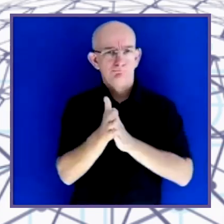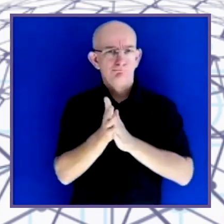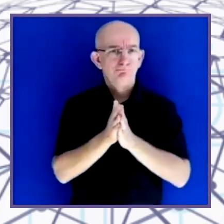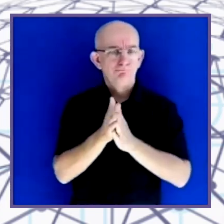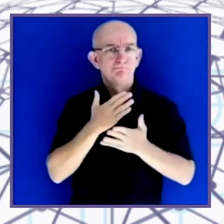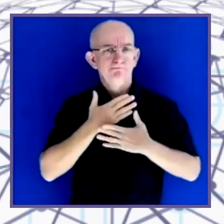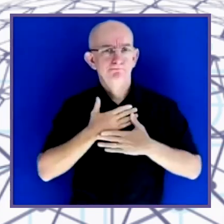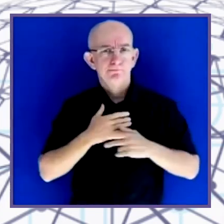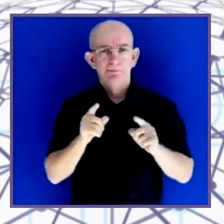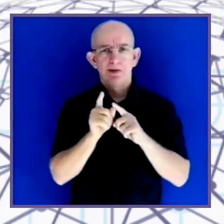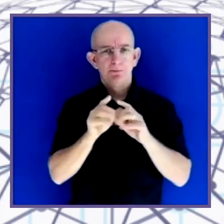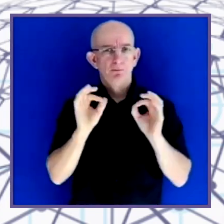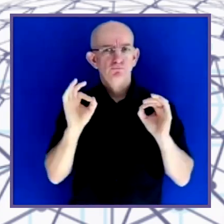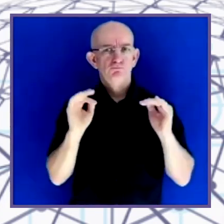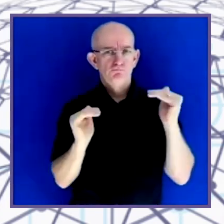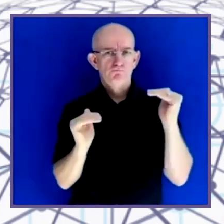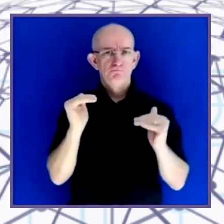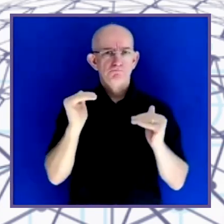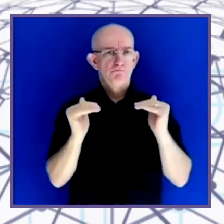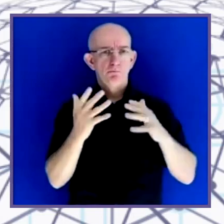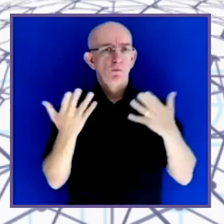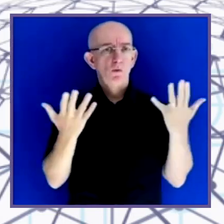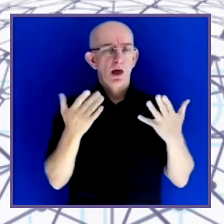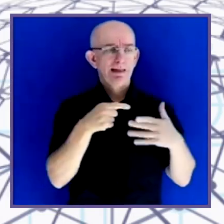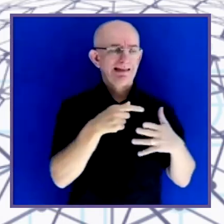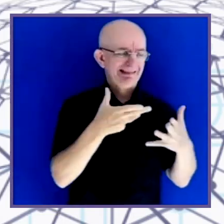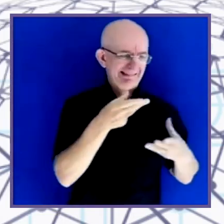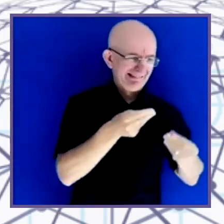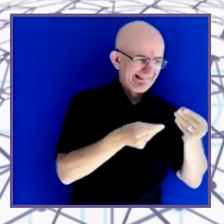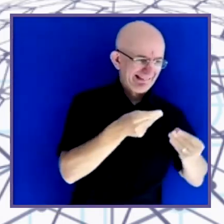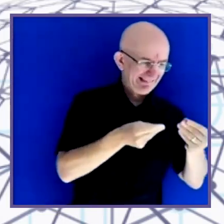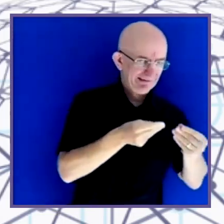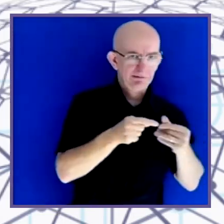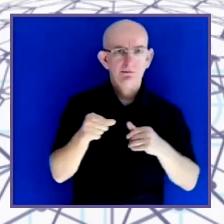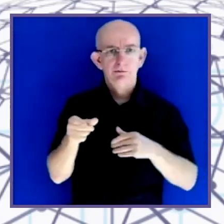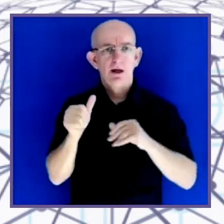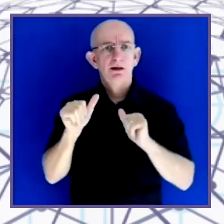also something that drives tangible changes into the communities and into the cities,